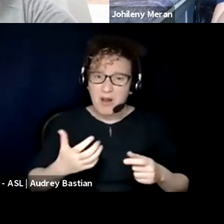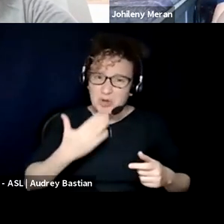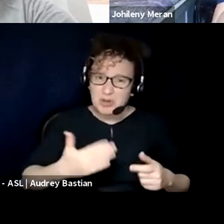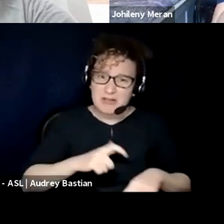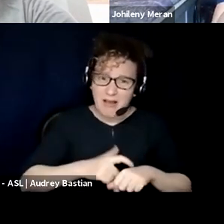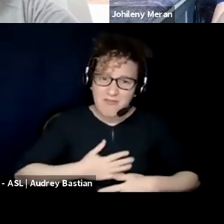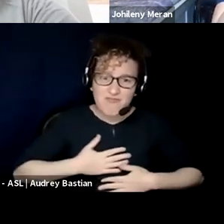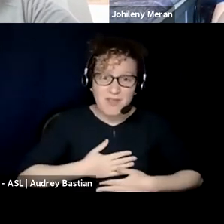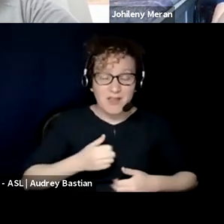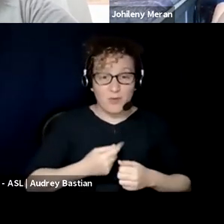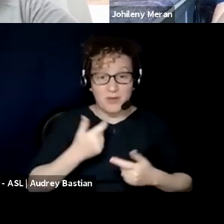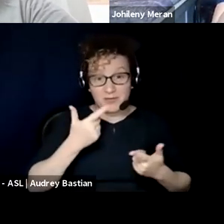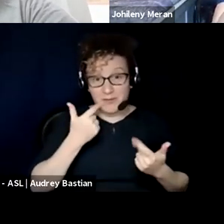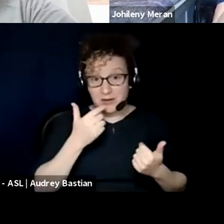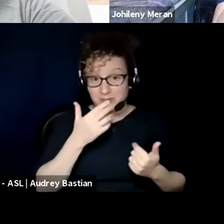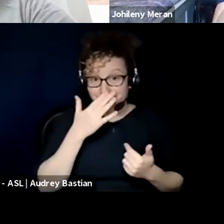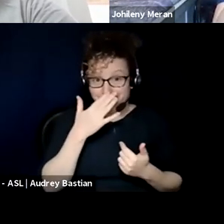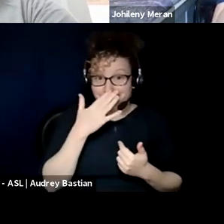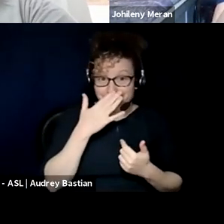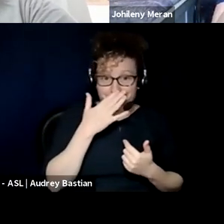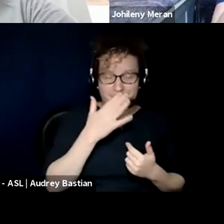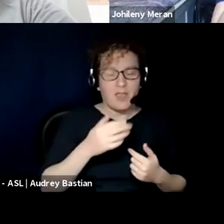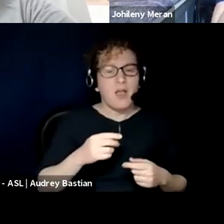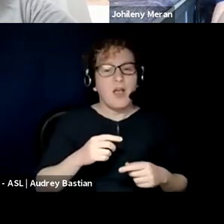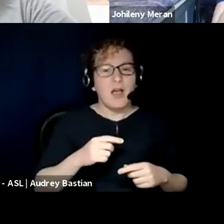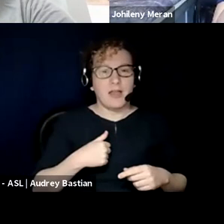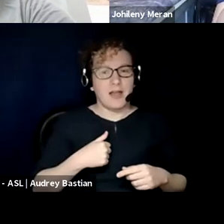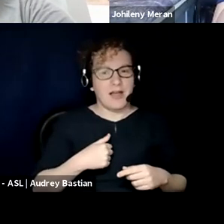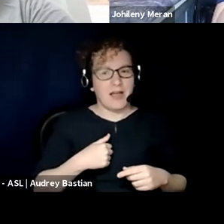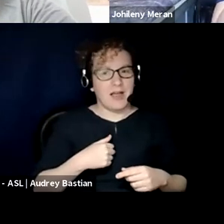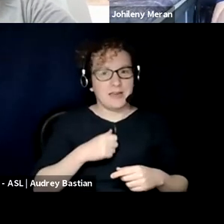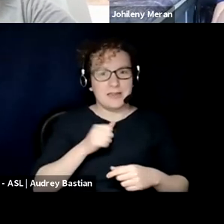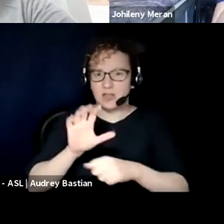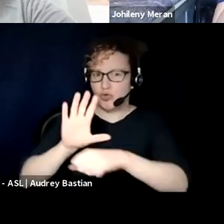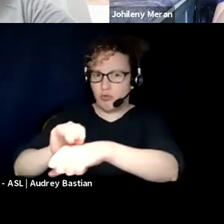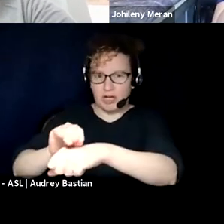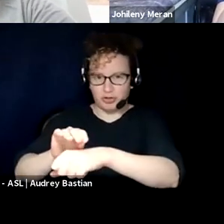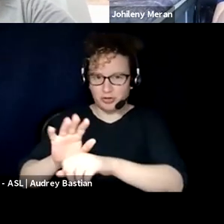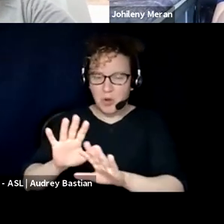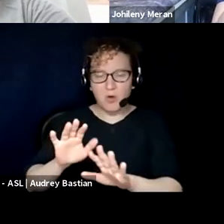thought it was funny and I enjoyed not crushing her spirit. So I am going to let her think